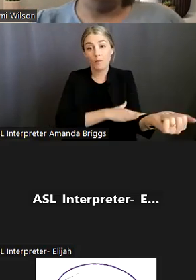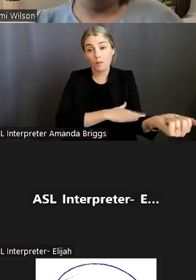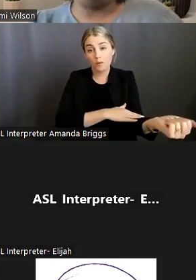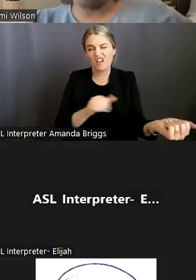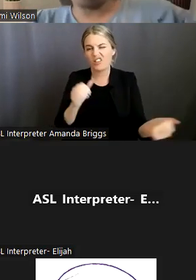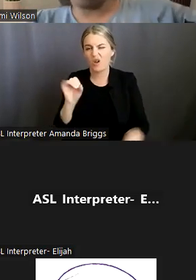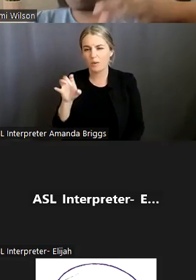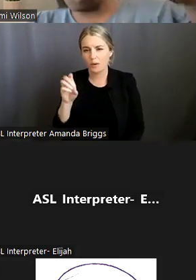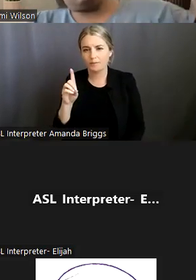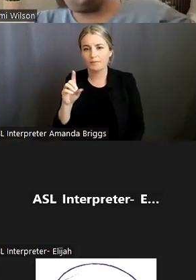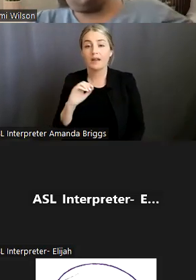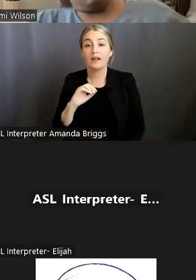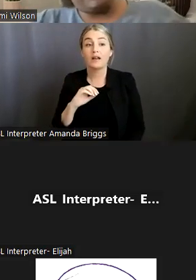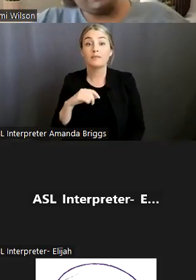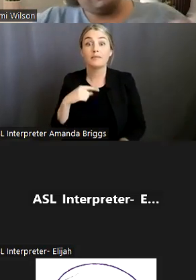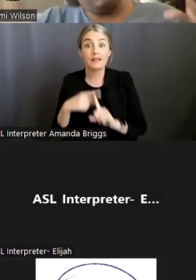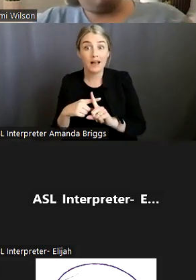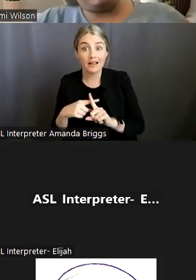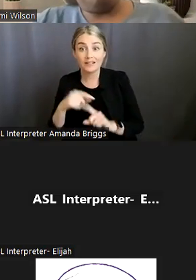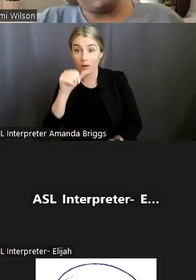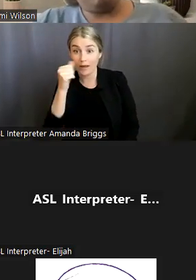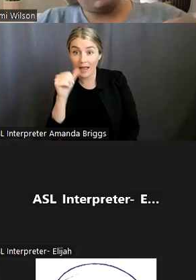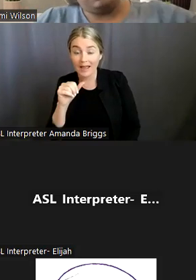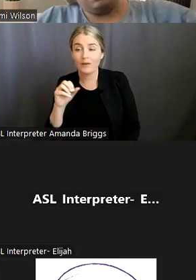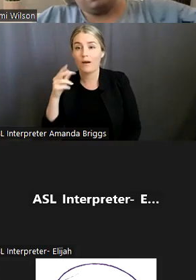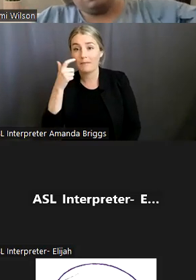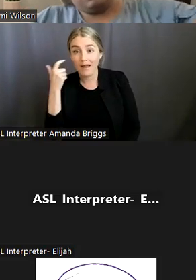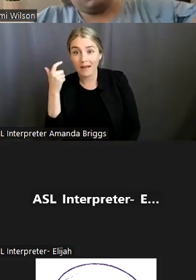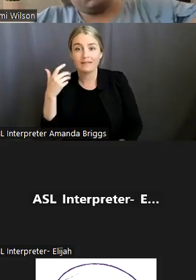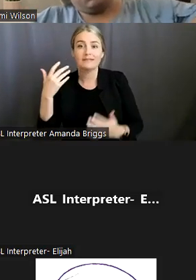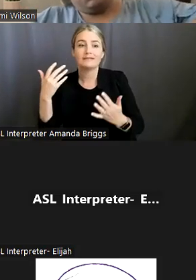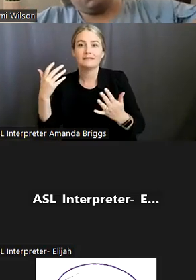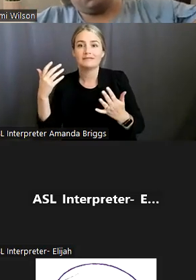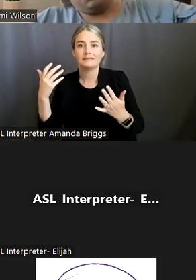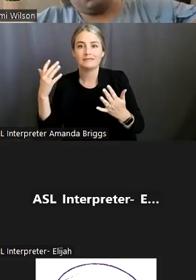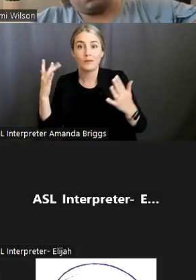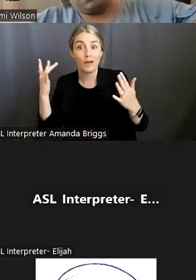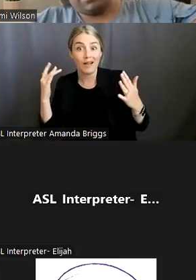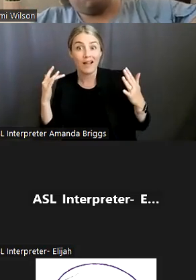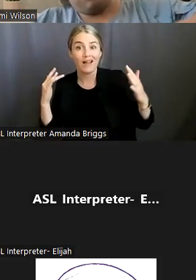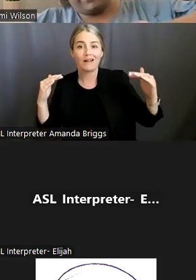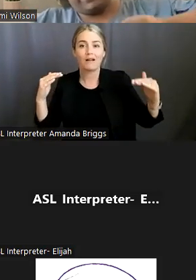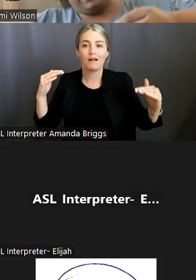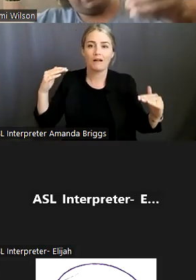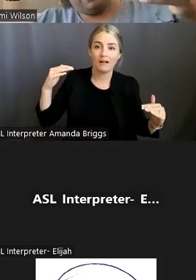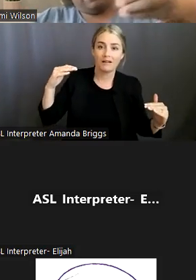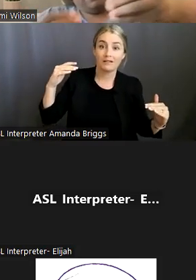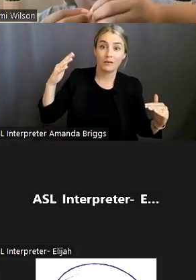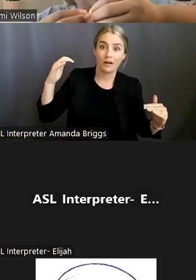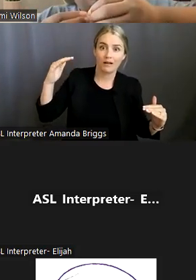and then they use cocaine or methamphetamine to kind of bring